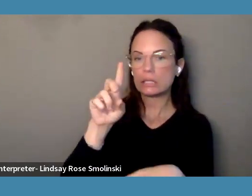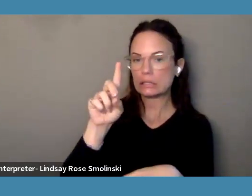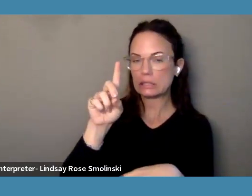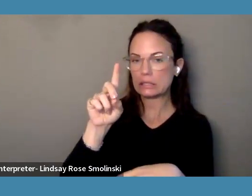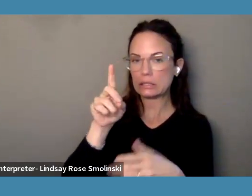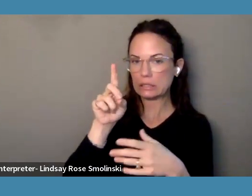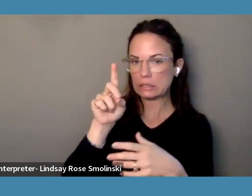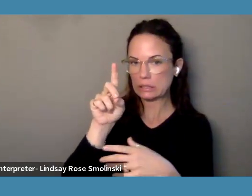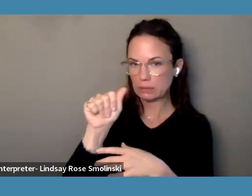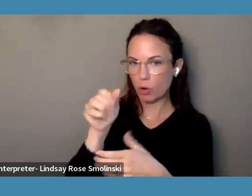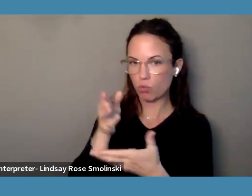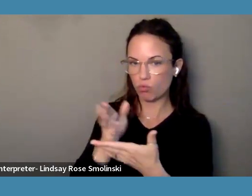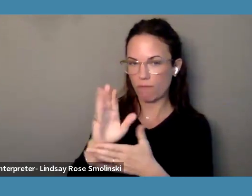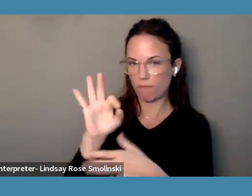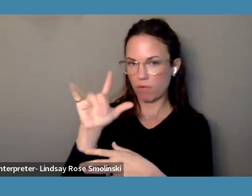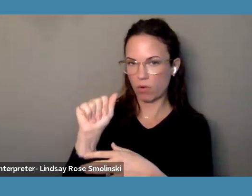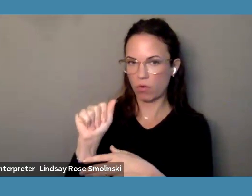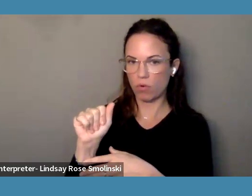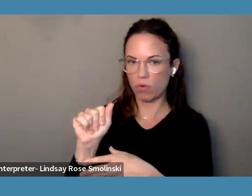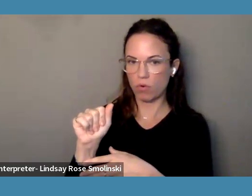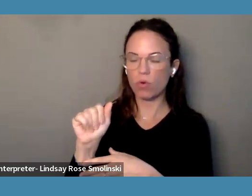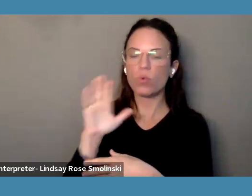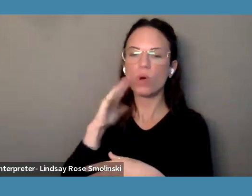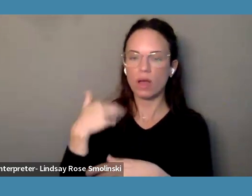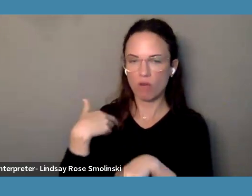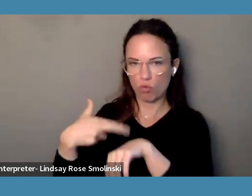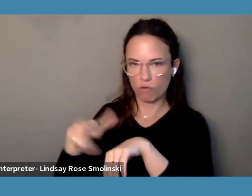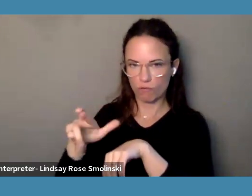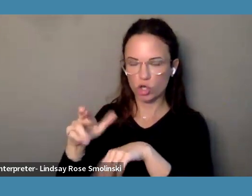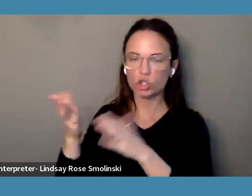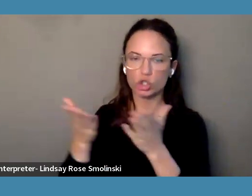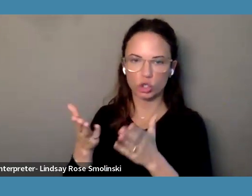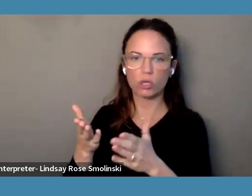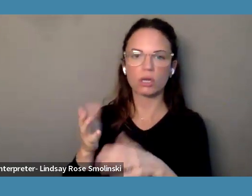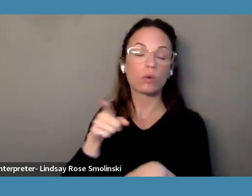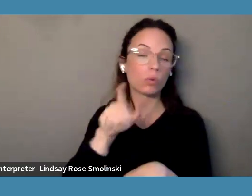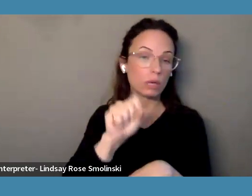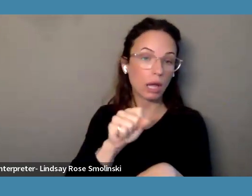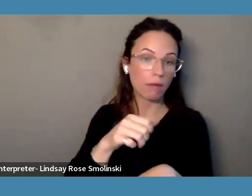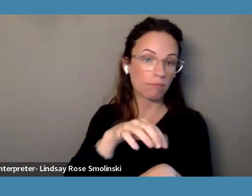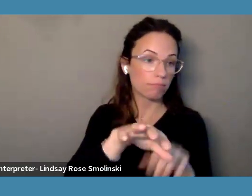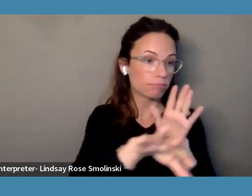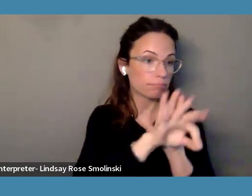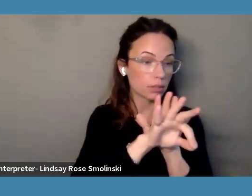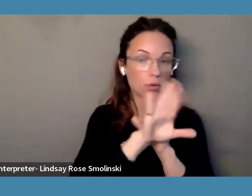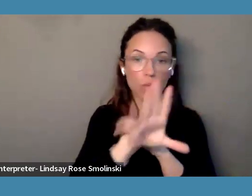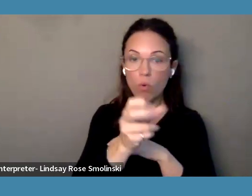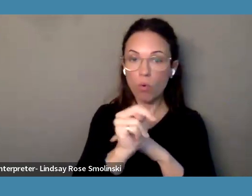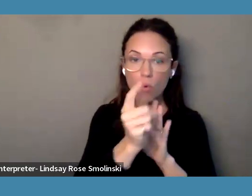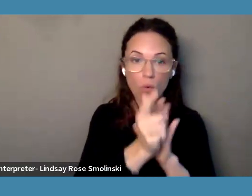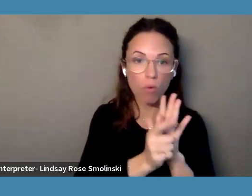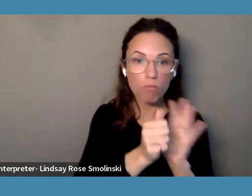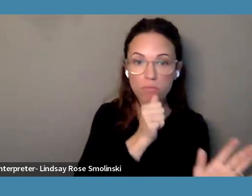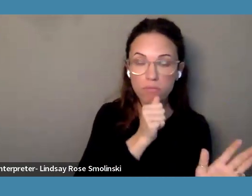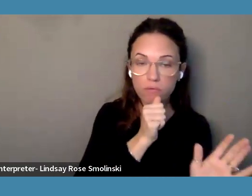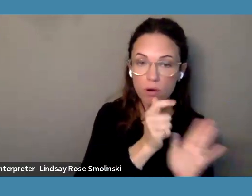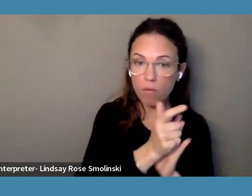the Florida Bar Lawyer Referral Services, you can seek a private attorney or you can contact other legal aids